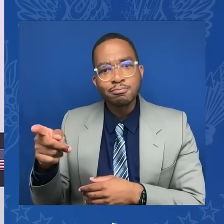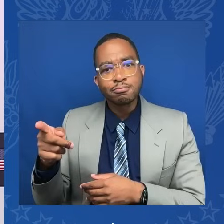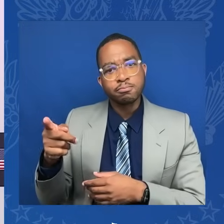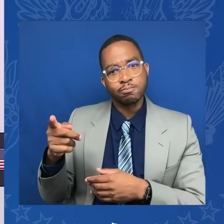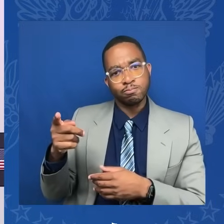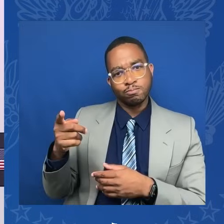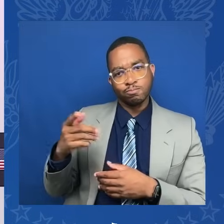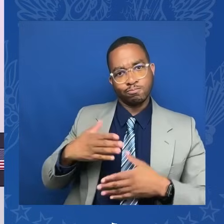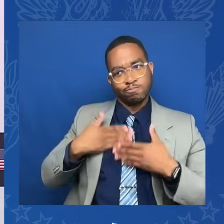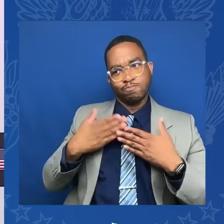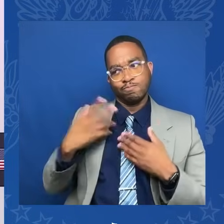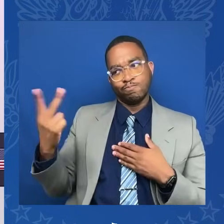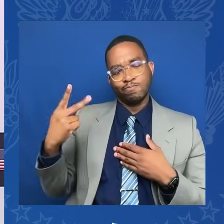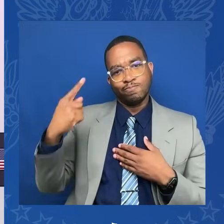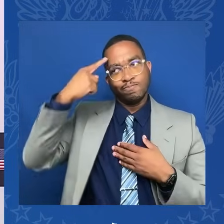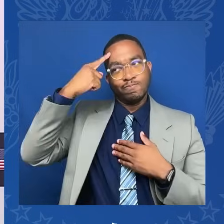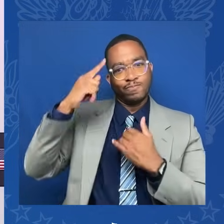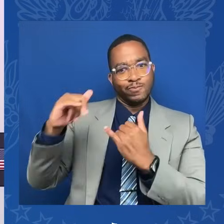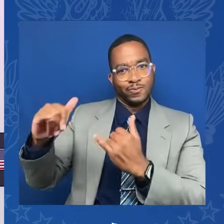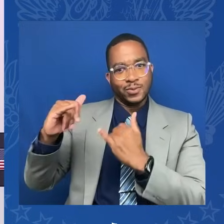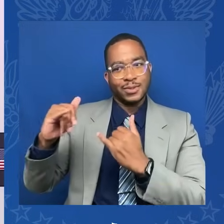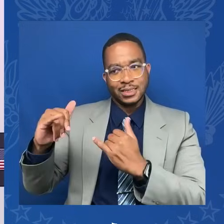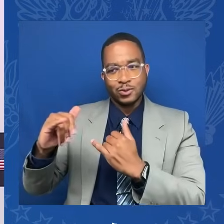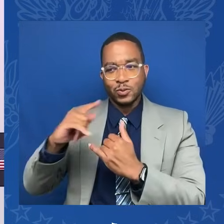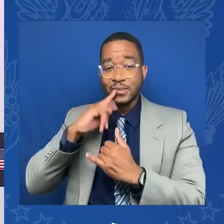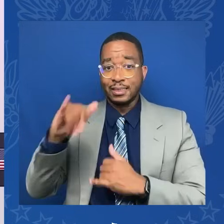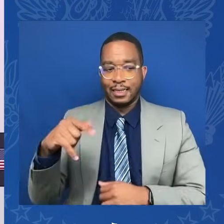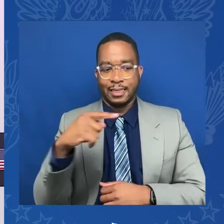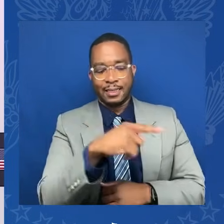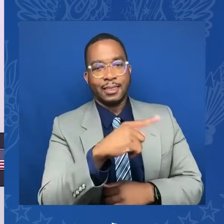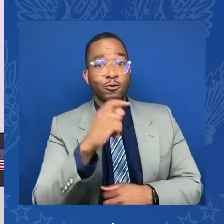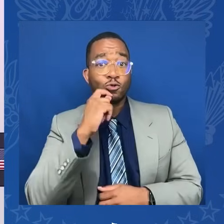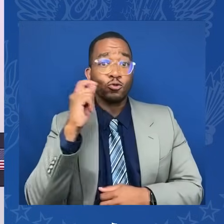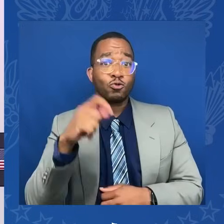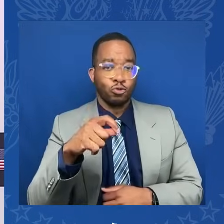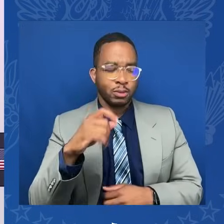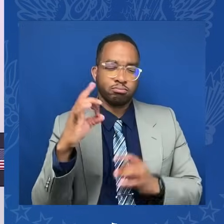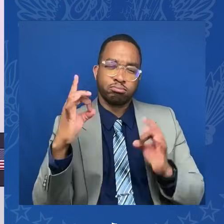We took joint decisions authorizing Ukraine to fight back,